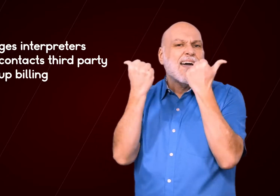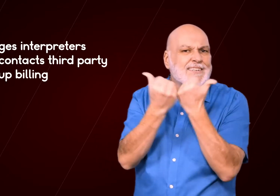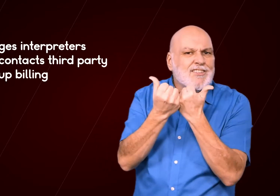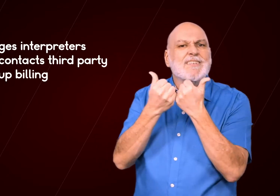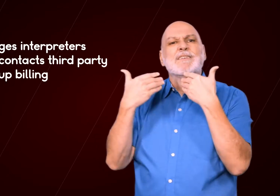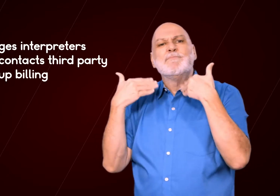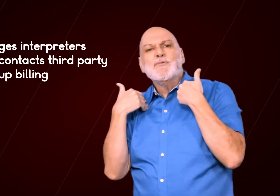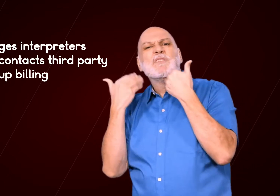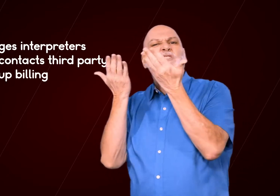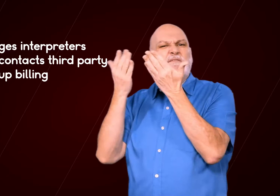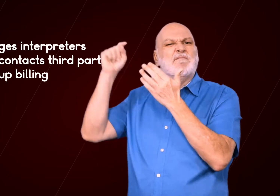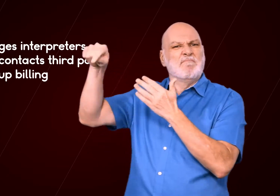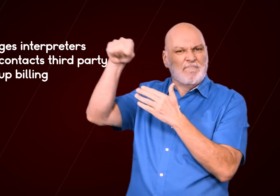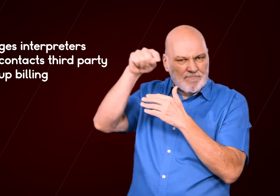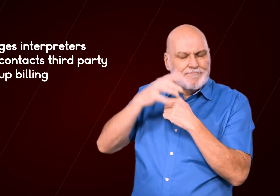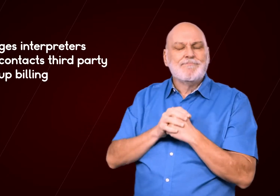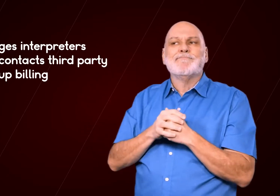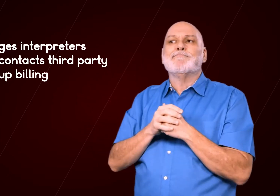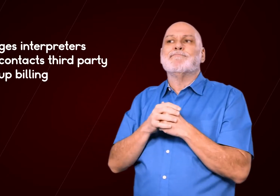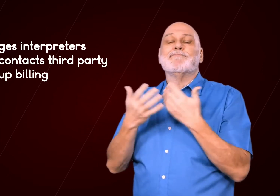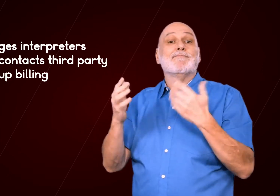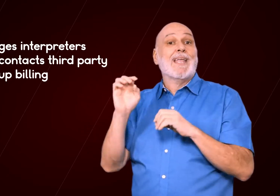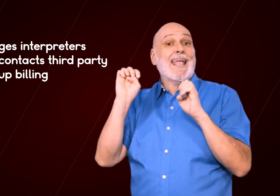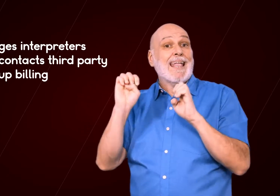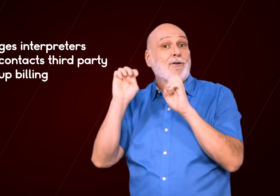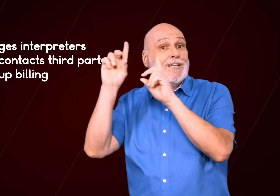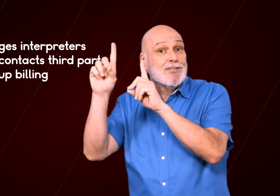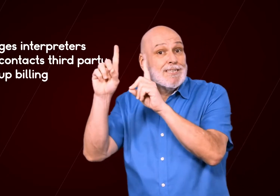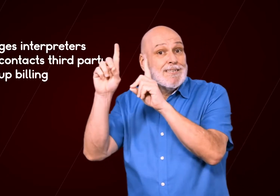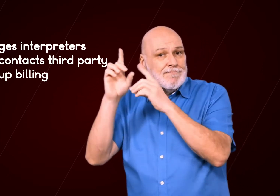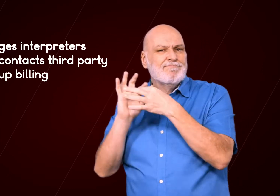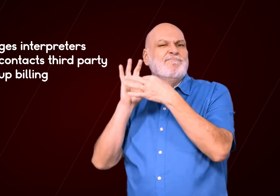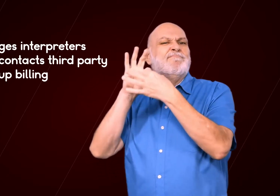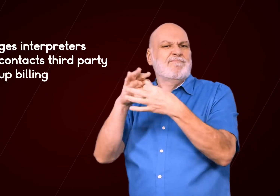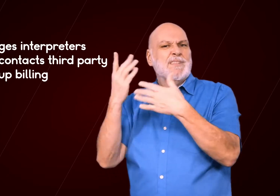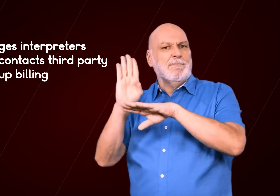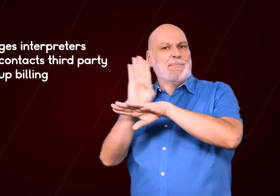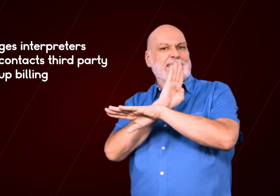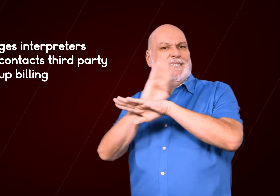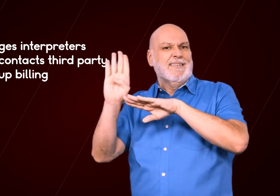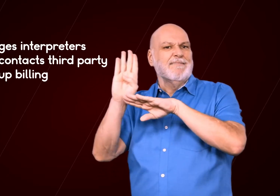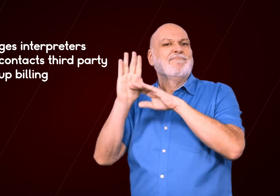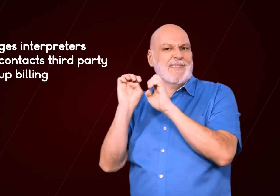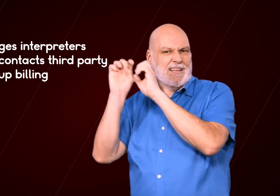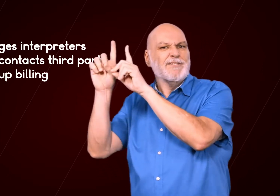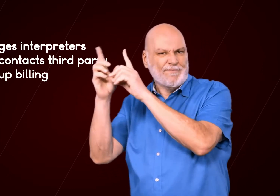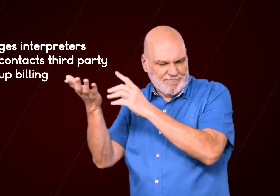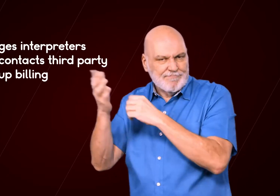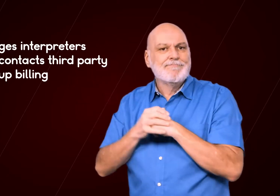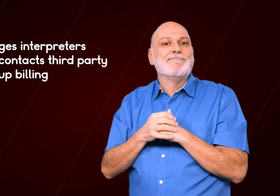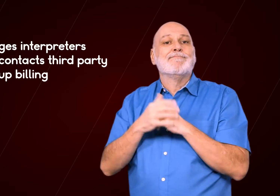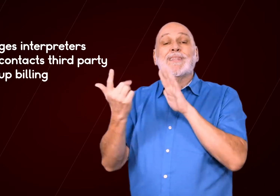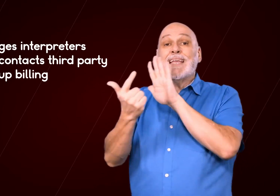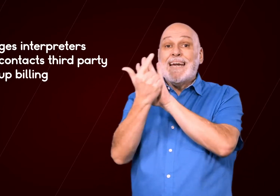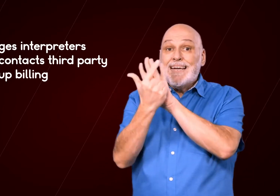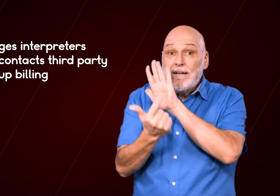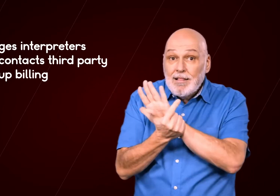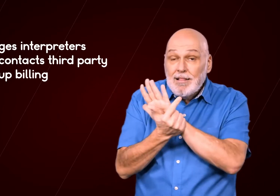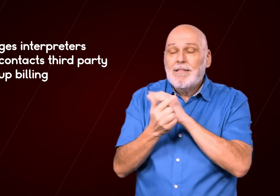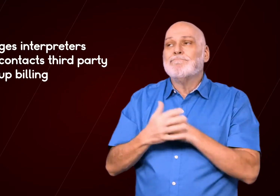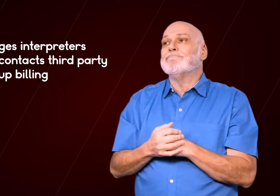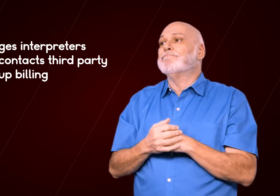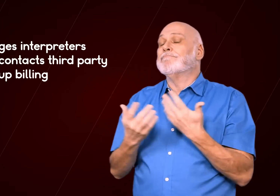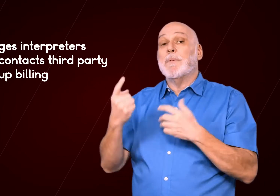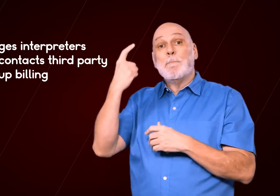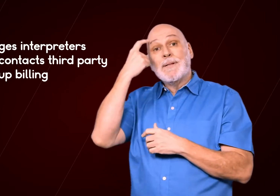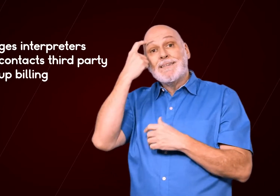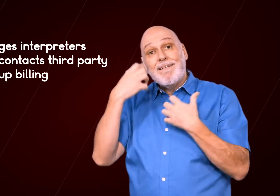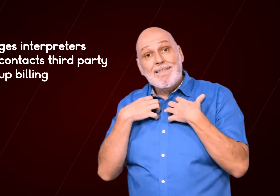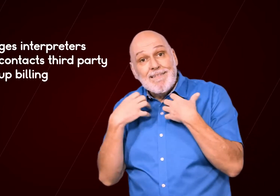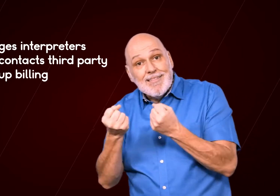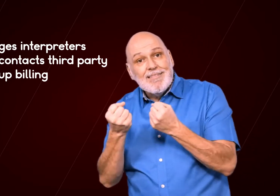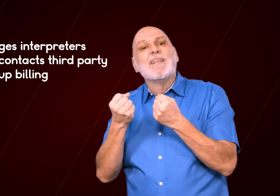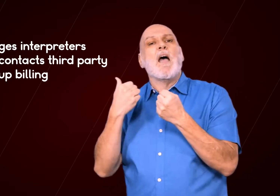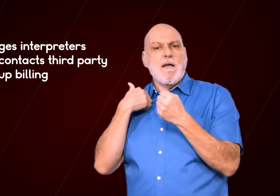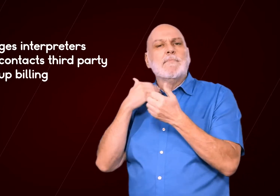personal business, interactions with government ministries and agencies,